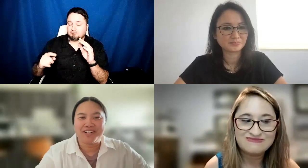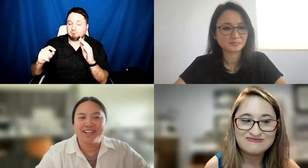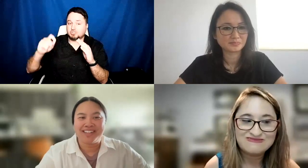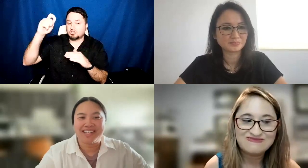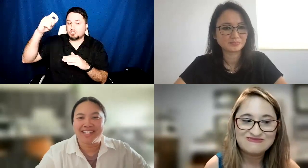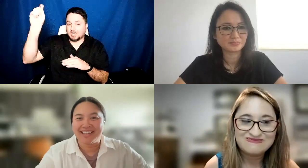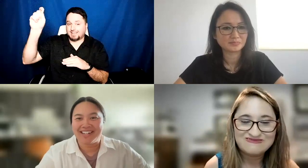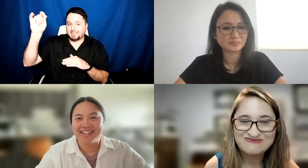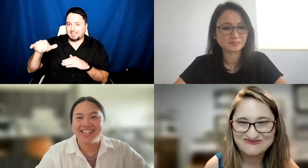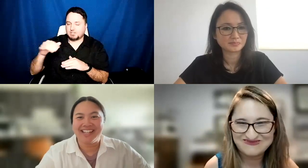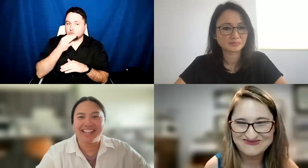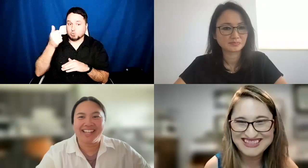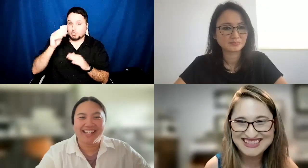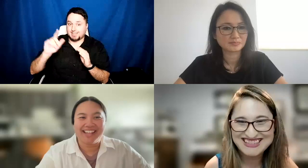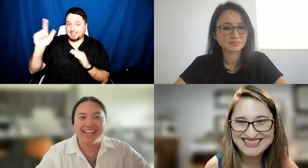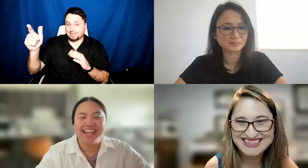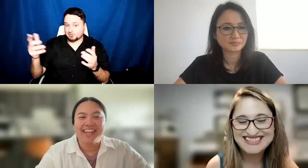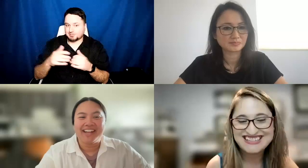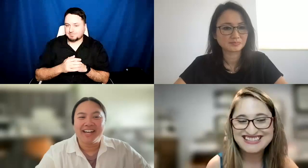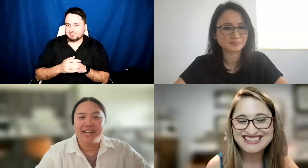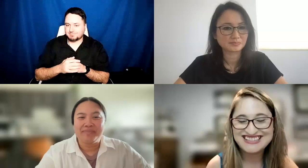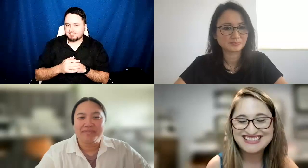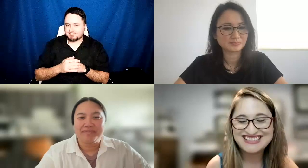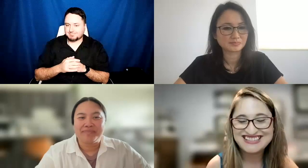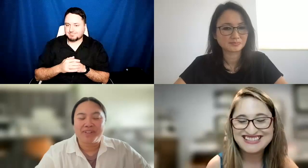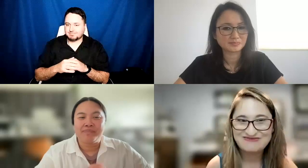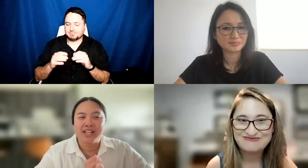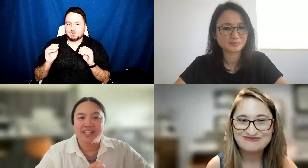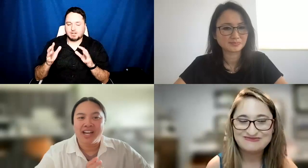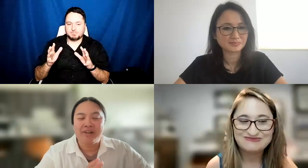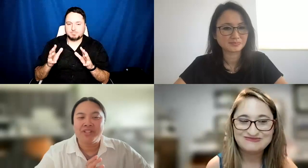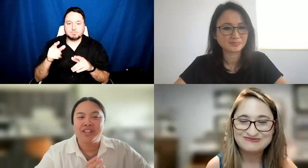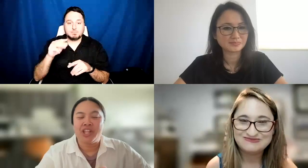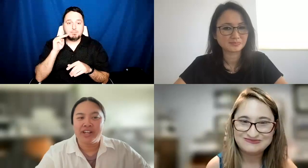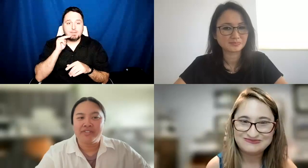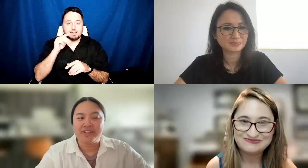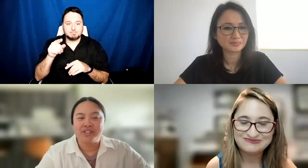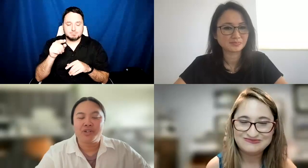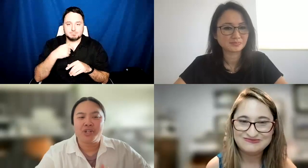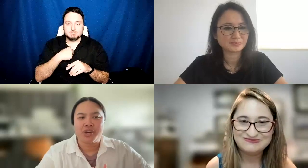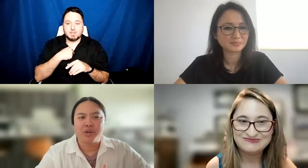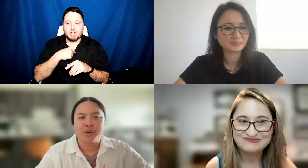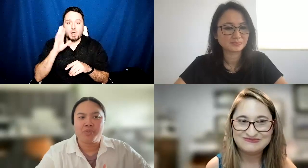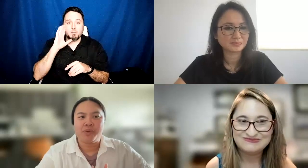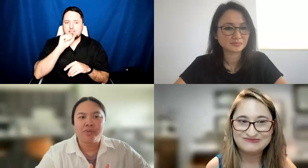sooner than later. (chuckles) Melody, I would love to know